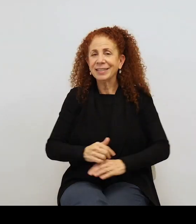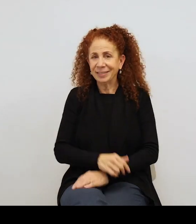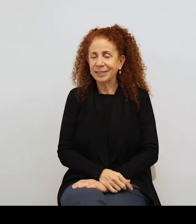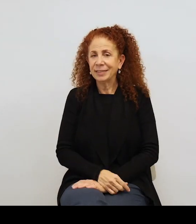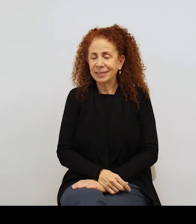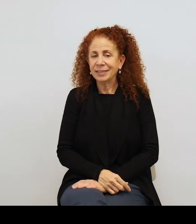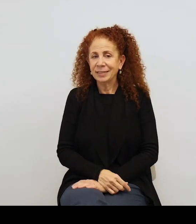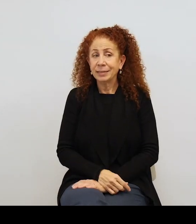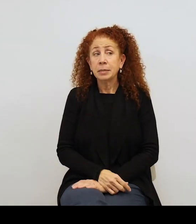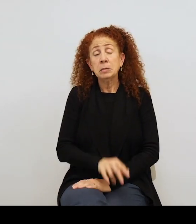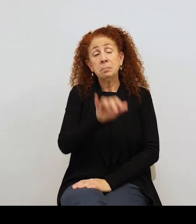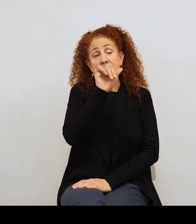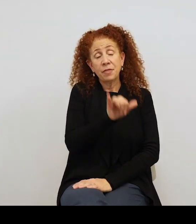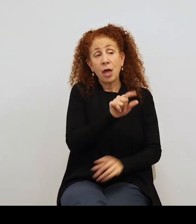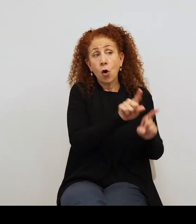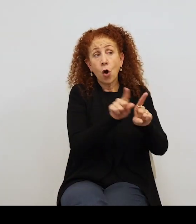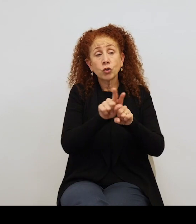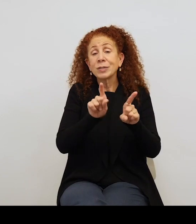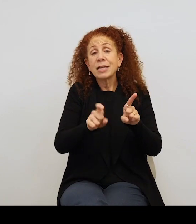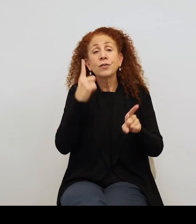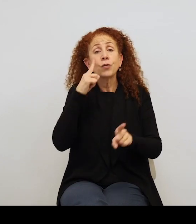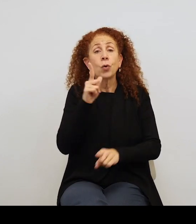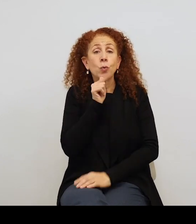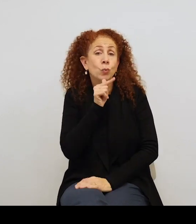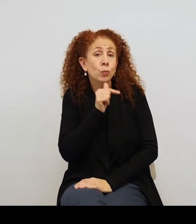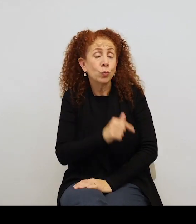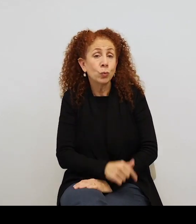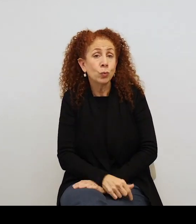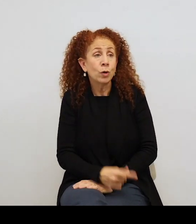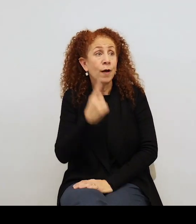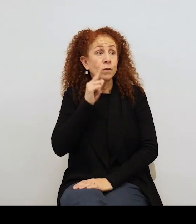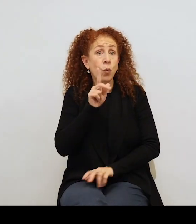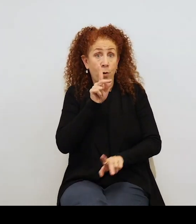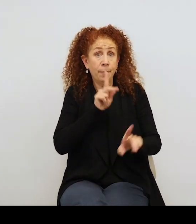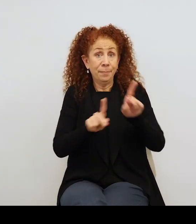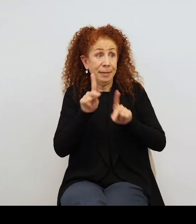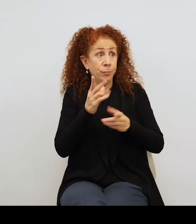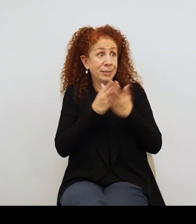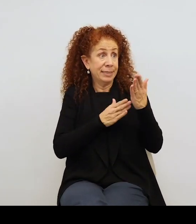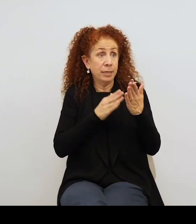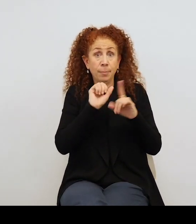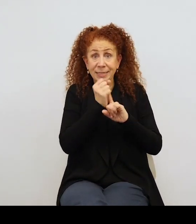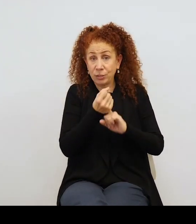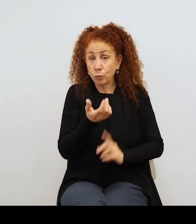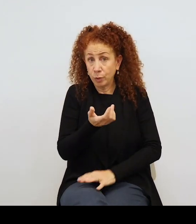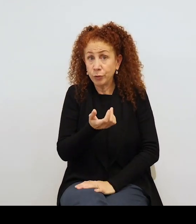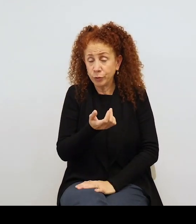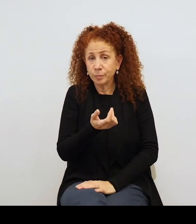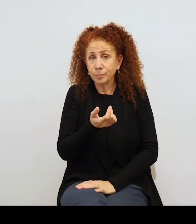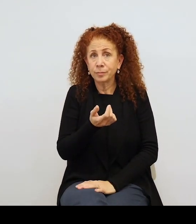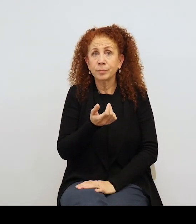but then that would necessitate for whom-- for people in certain circumstances with certain means.